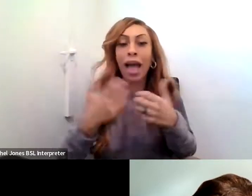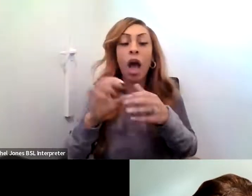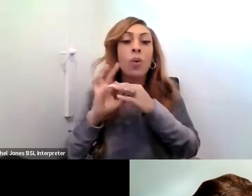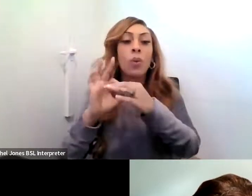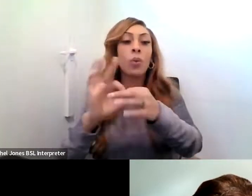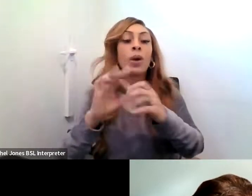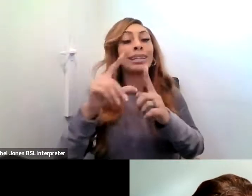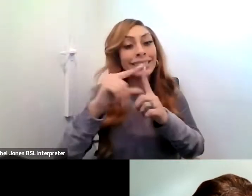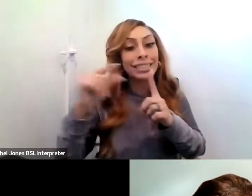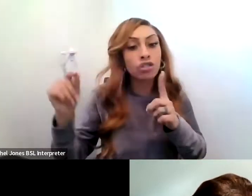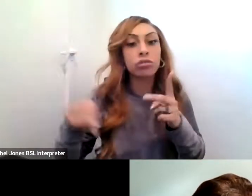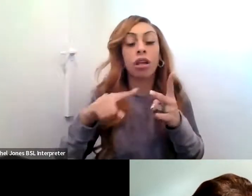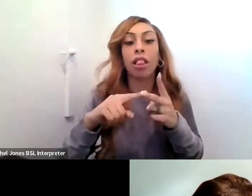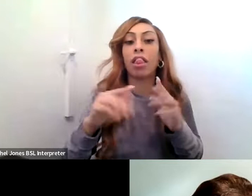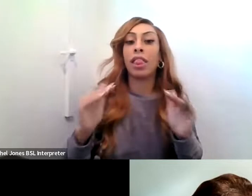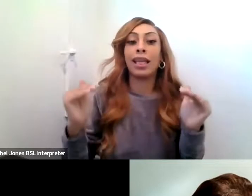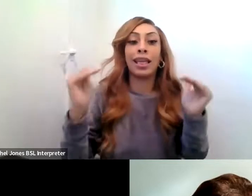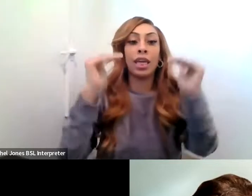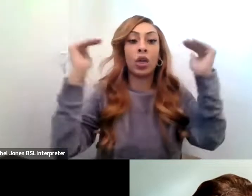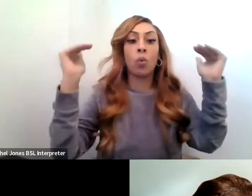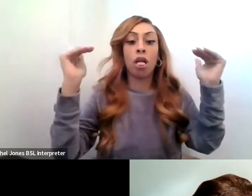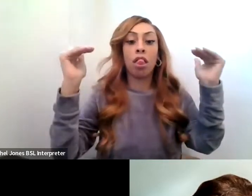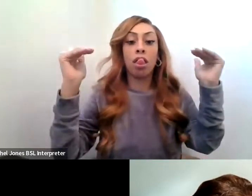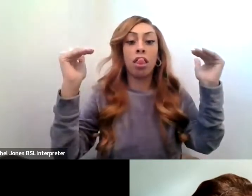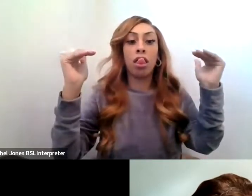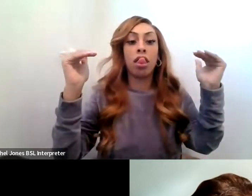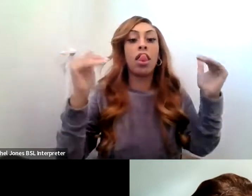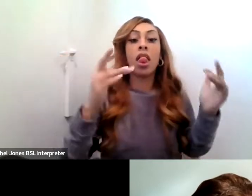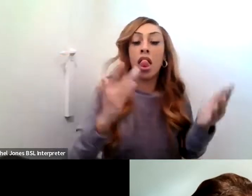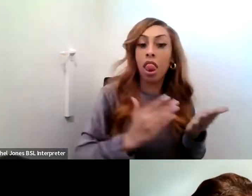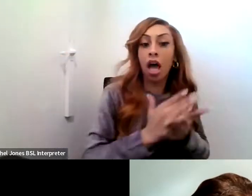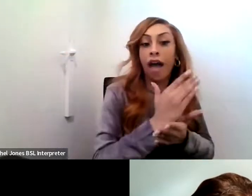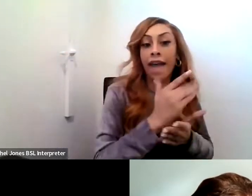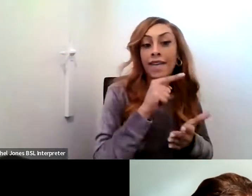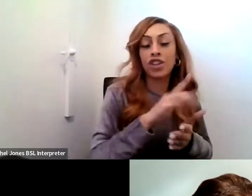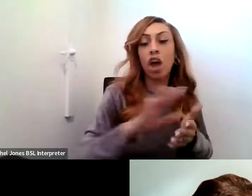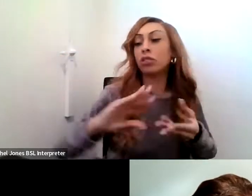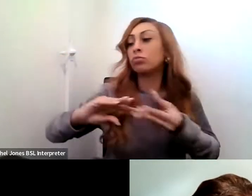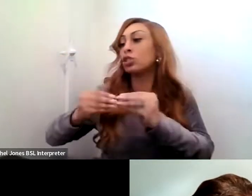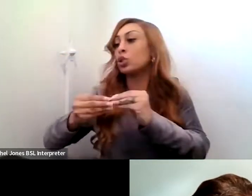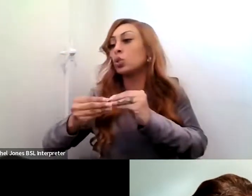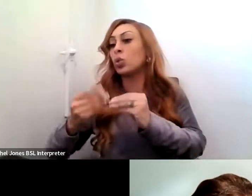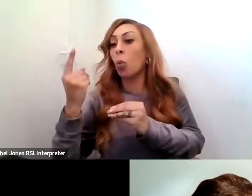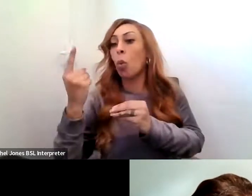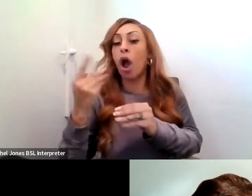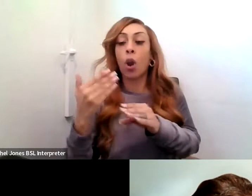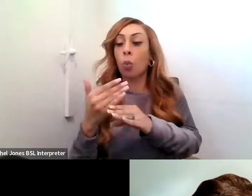as a format equally to your work with live as a format. You're not producing one piece of work and streaming it,